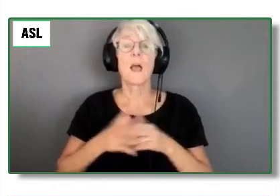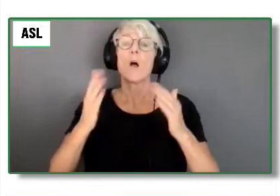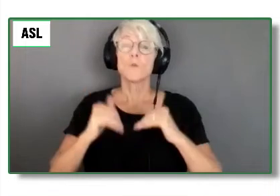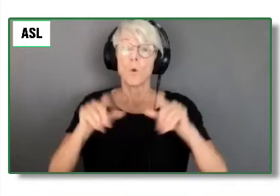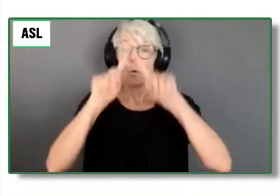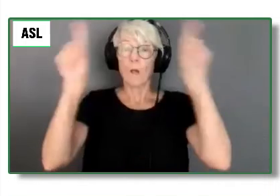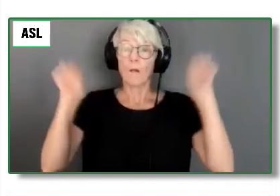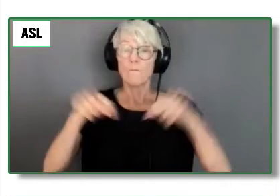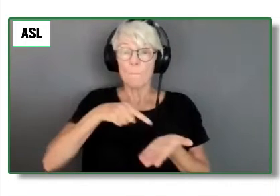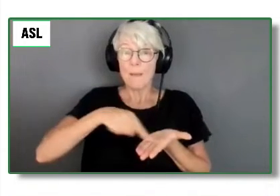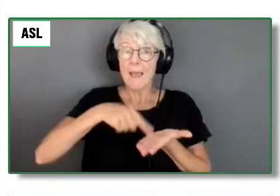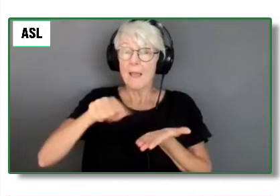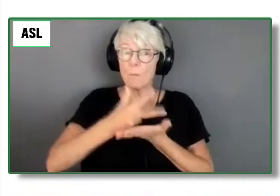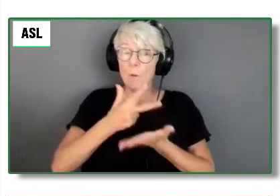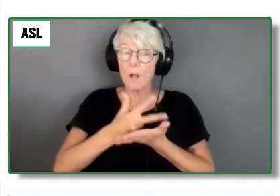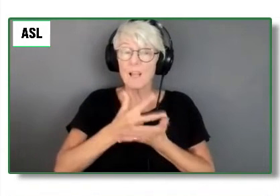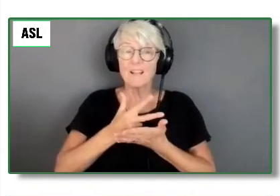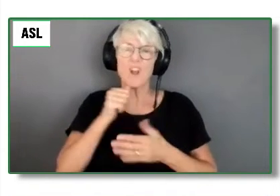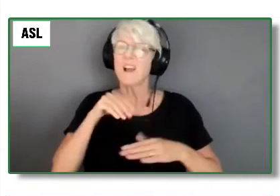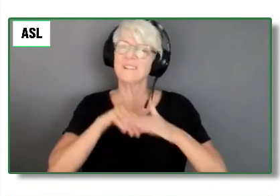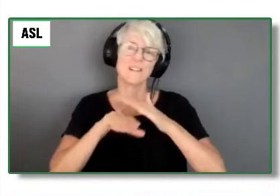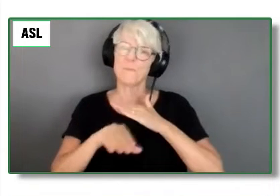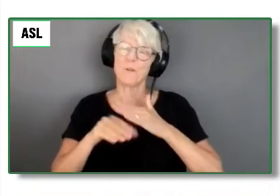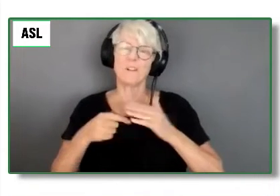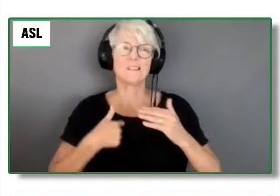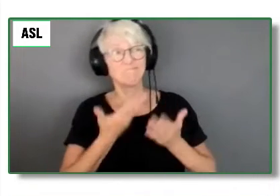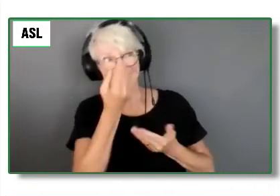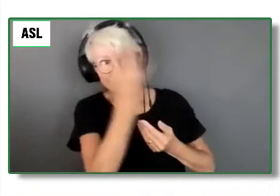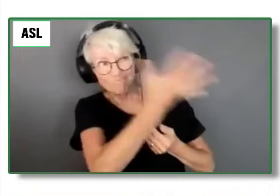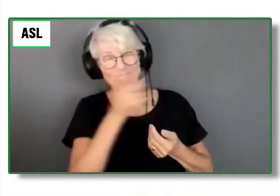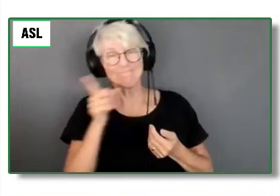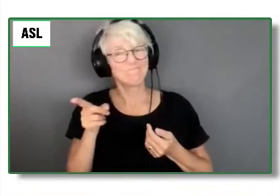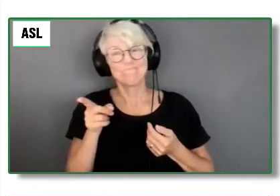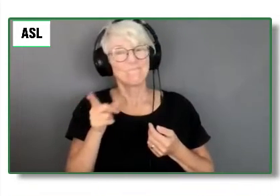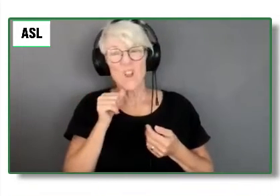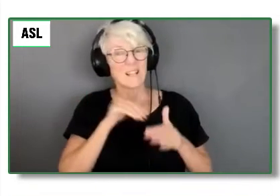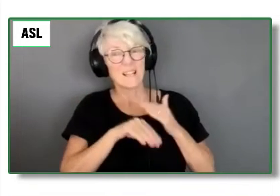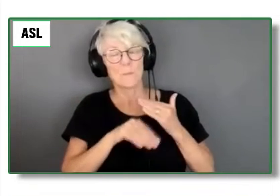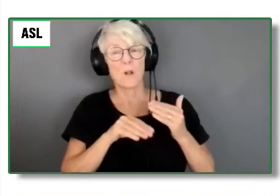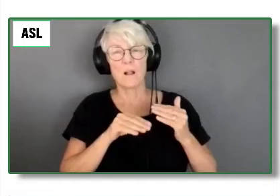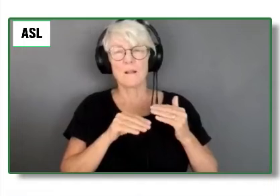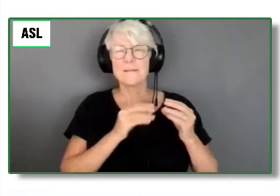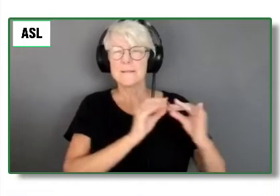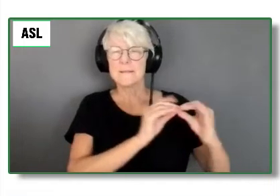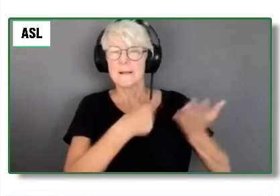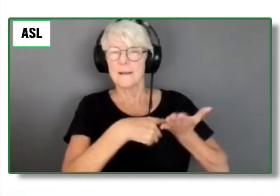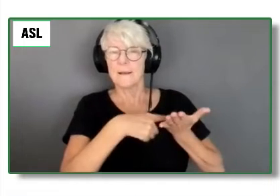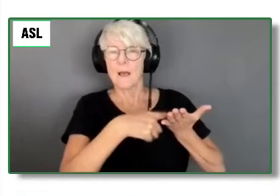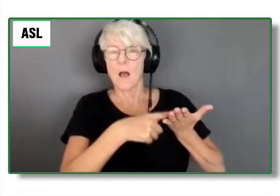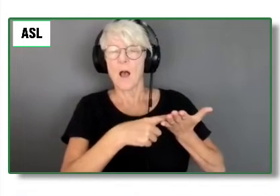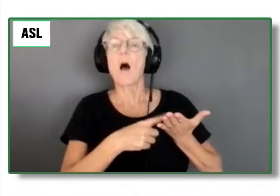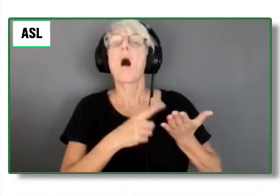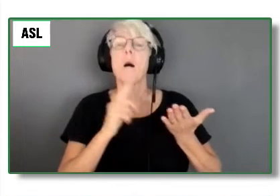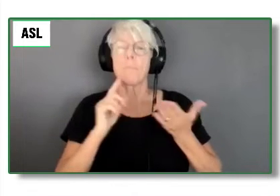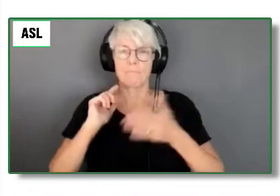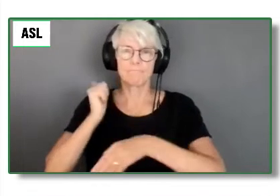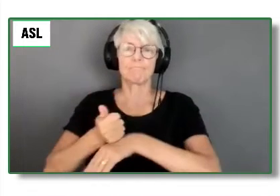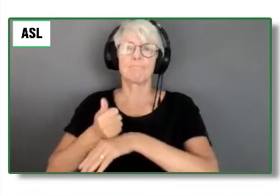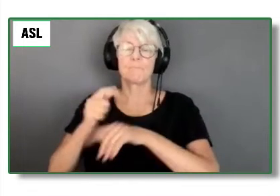We discussed solutions and they came up with a temporary one. My personal solution was to buy a park membership which entitled me to free